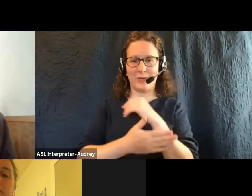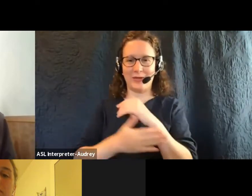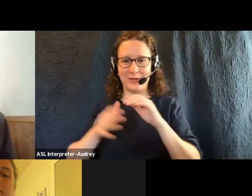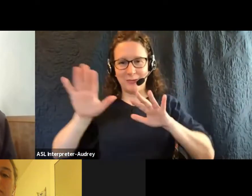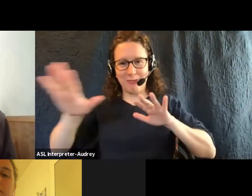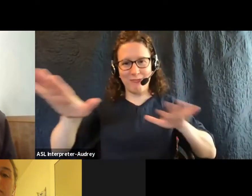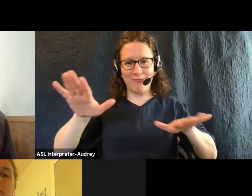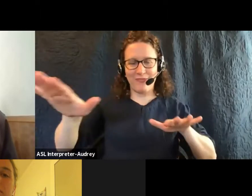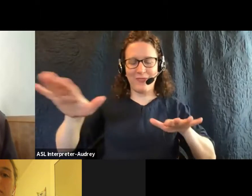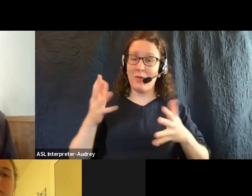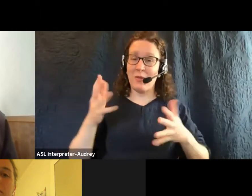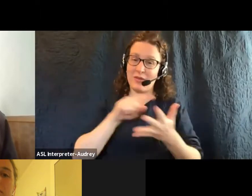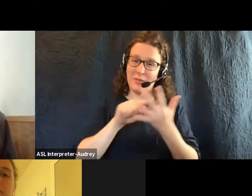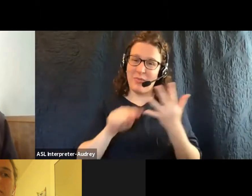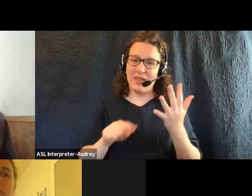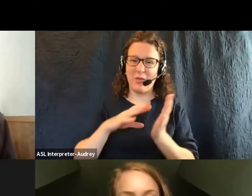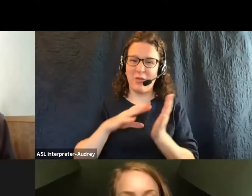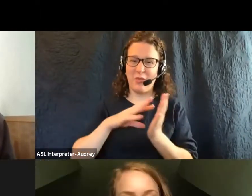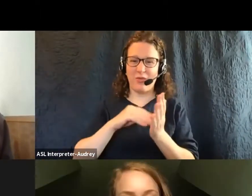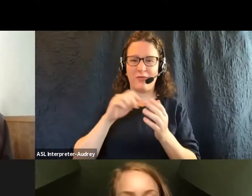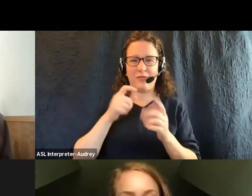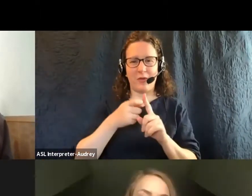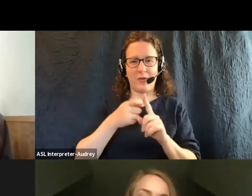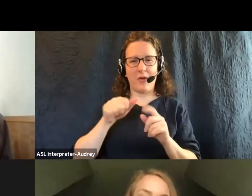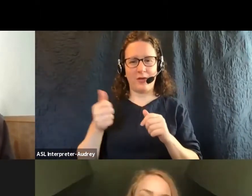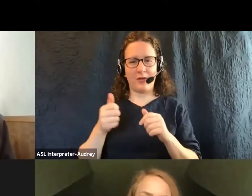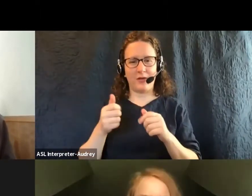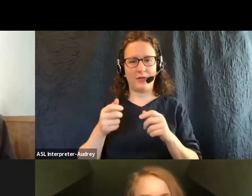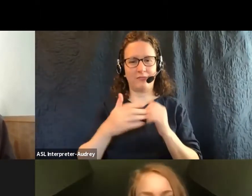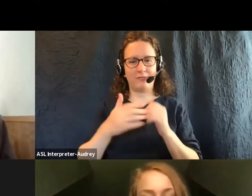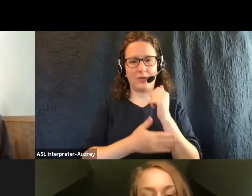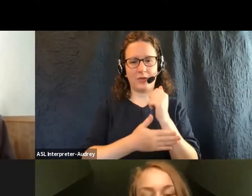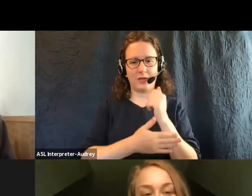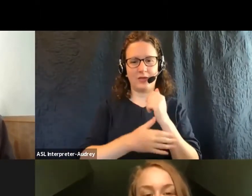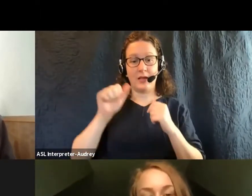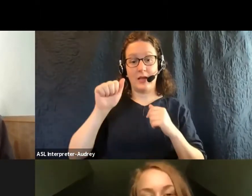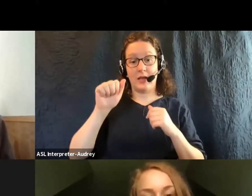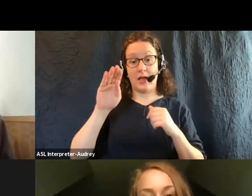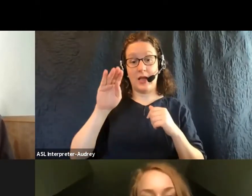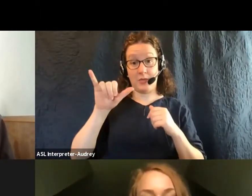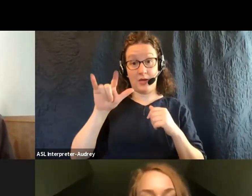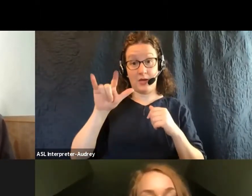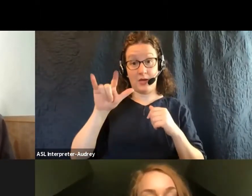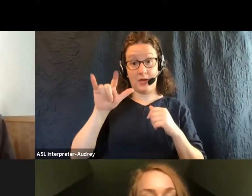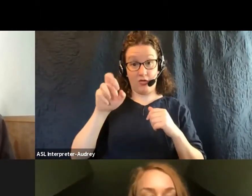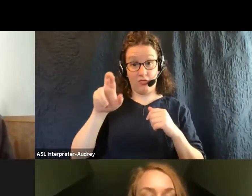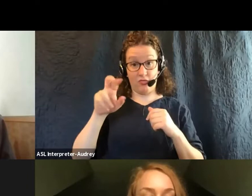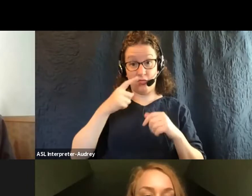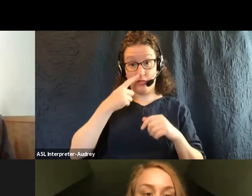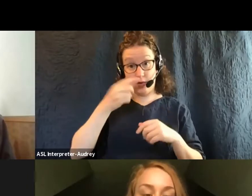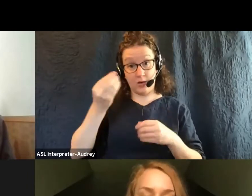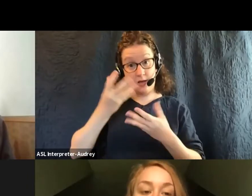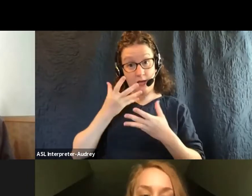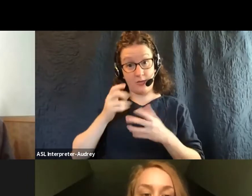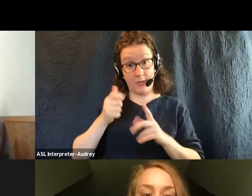Abigail Lehner, why don't you tell us about yourself and I also mention about your disability also.